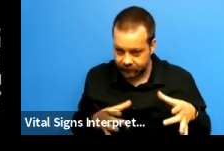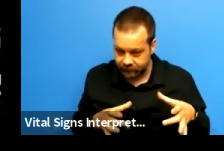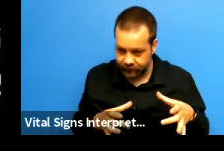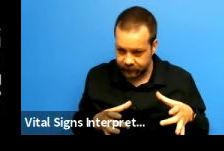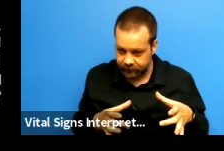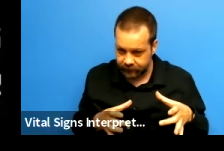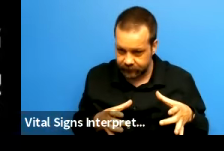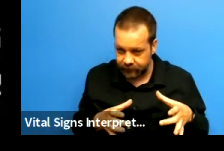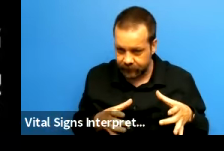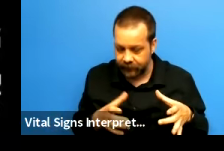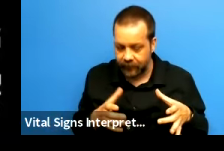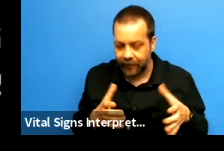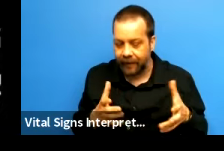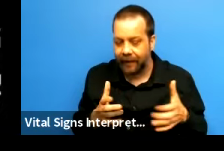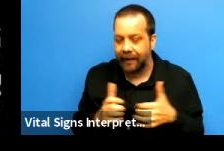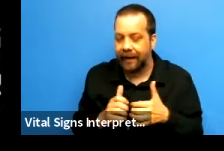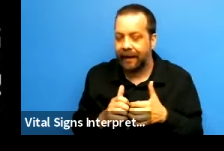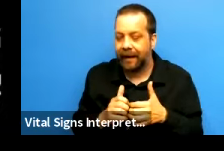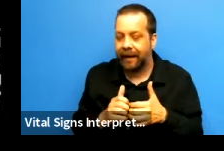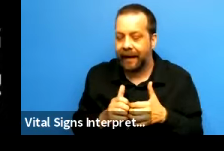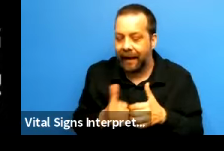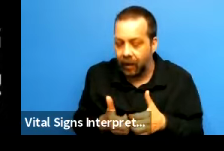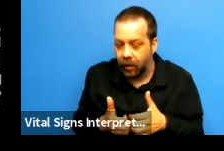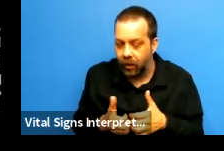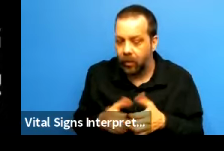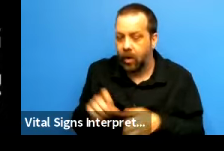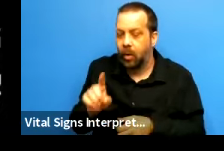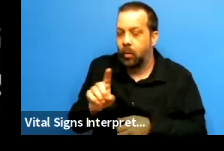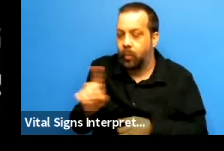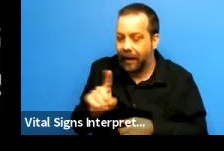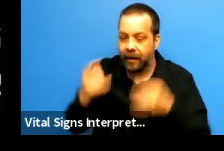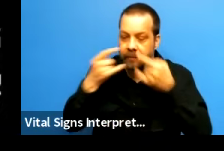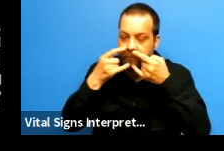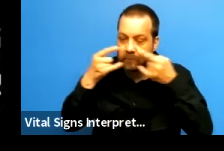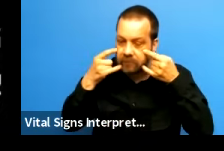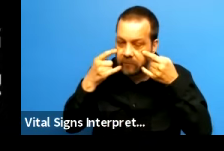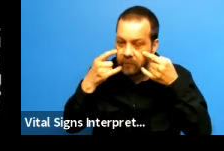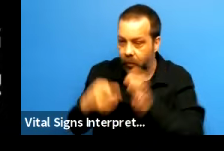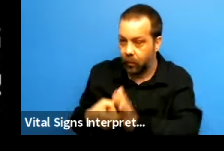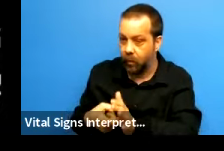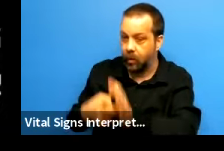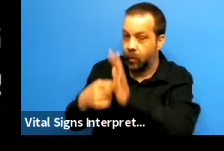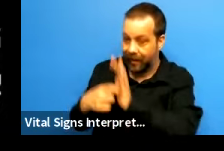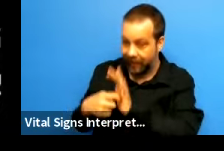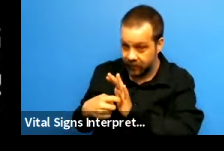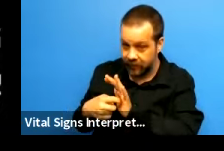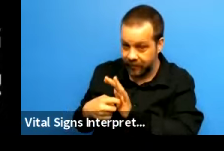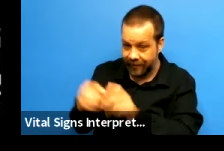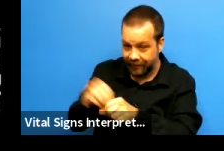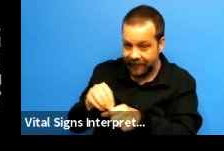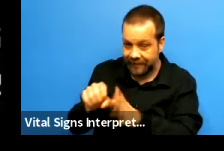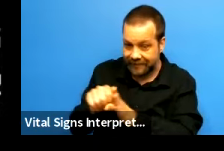as to where the masks are required in the state and local government areas